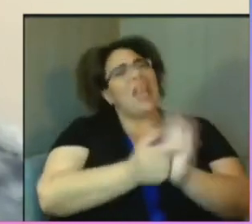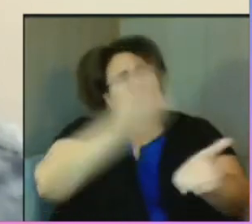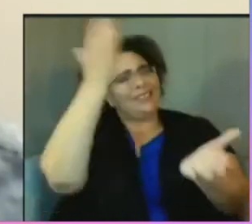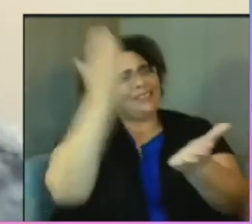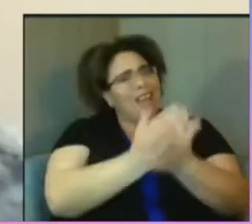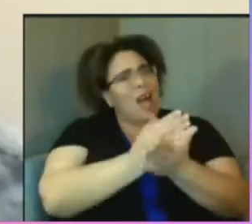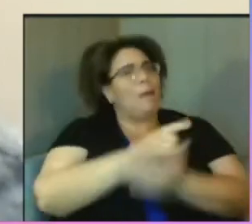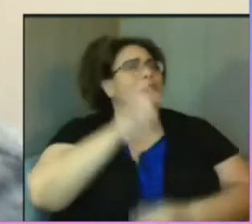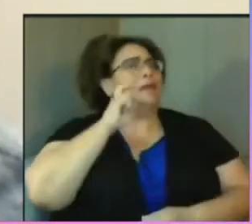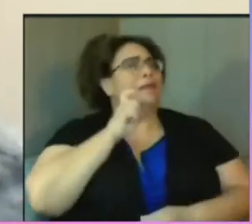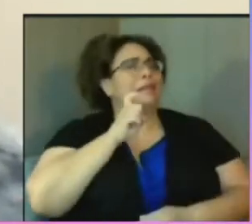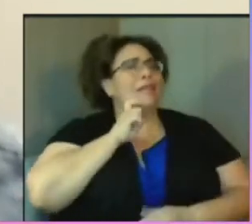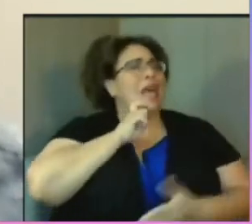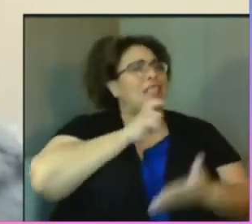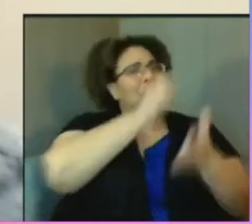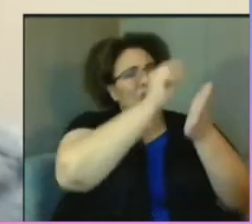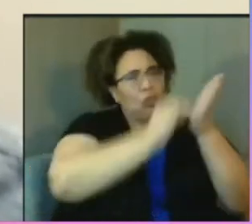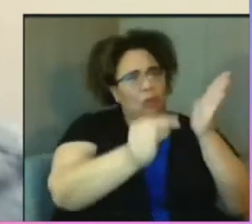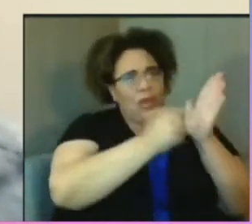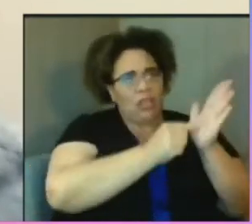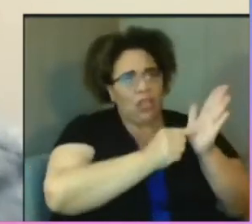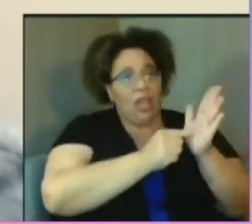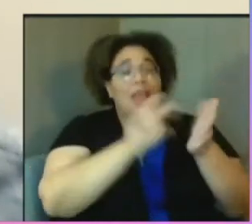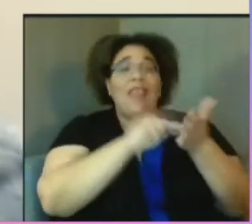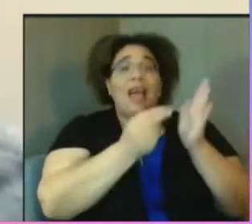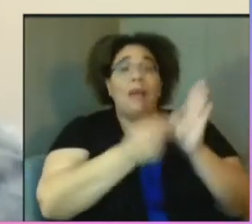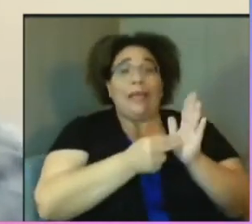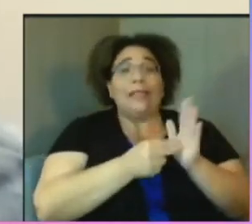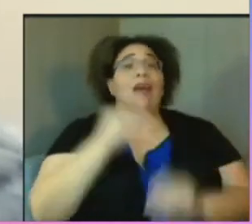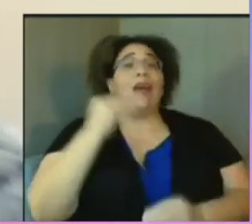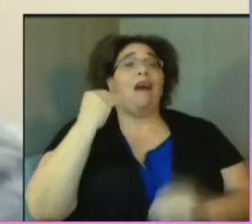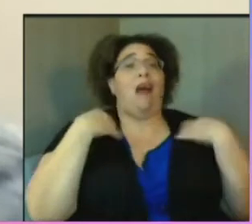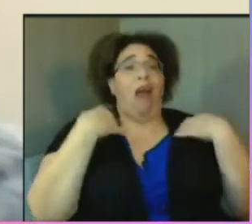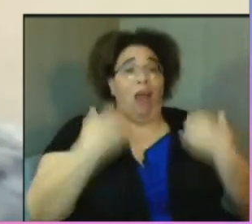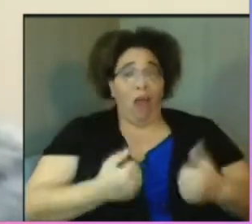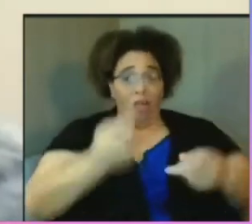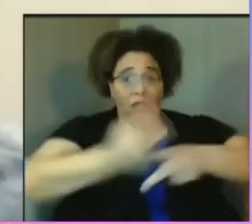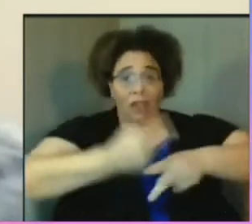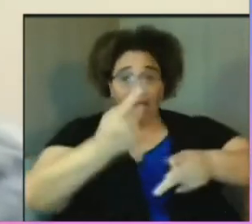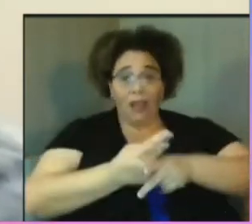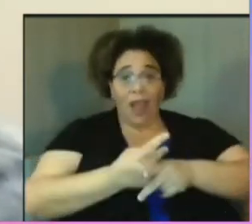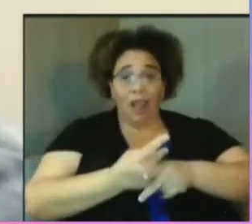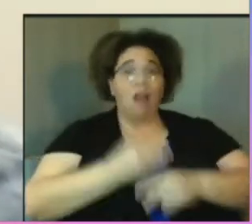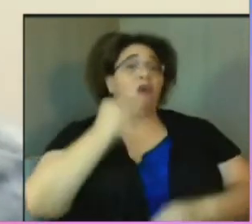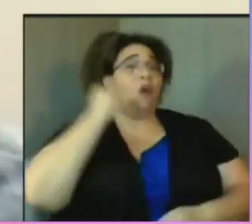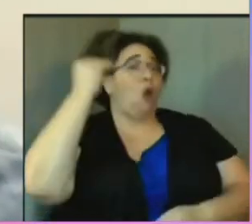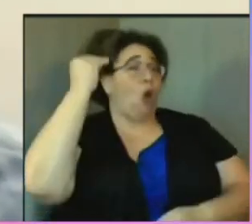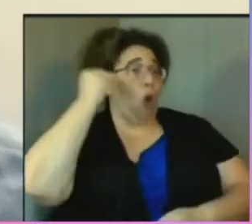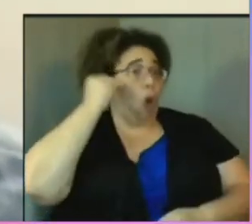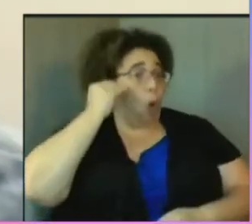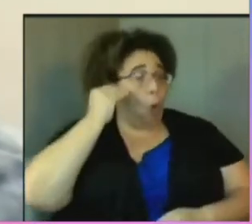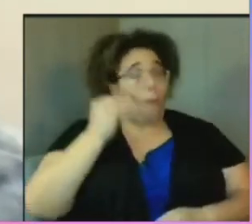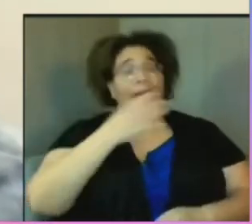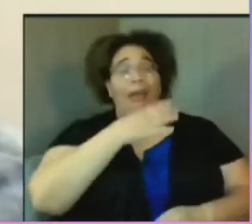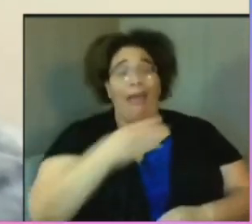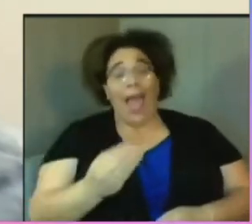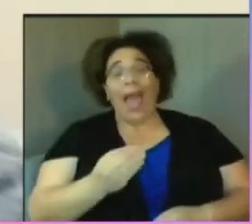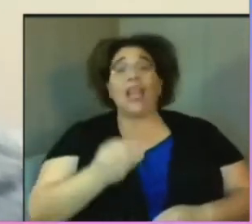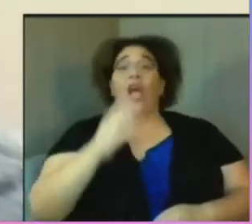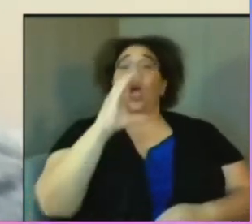housing and shelter, and credit, as well as when the government discriminates in the context of constitutional equal protection